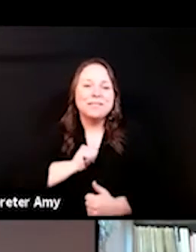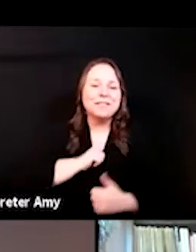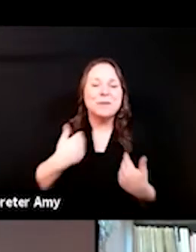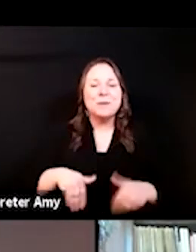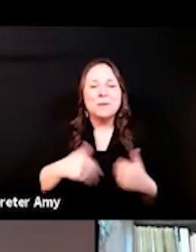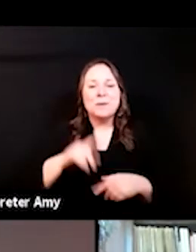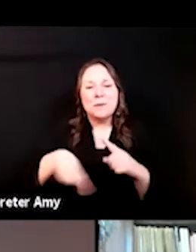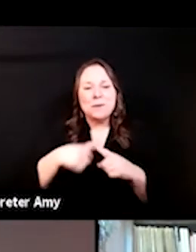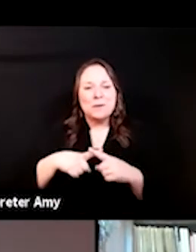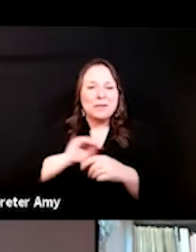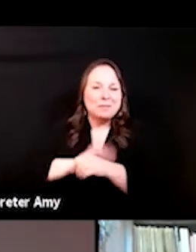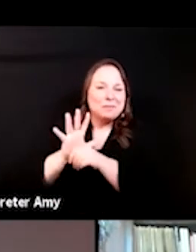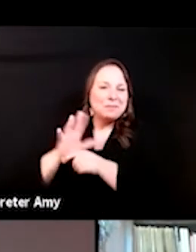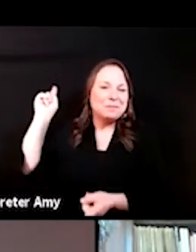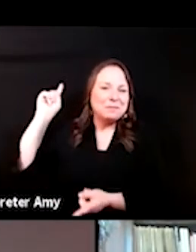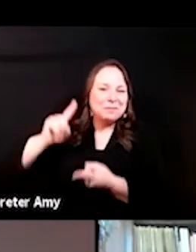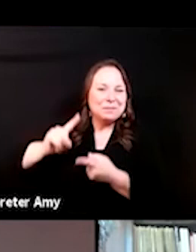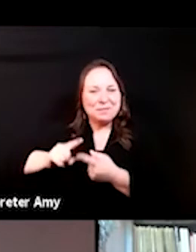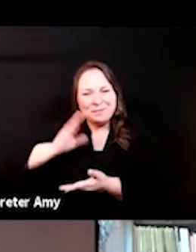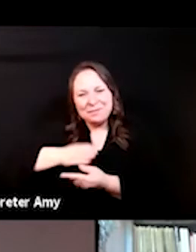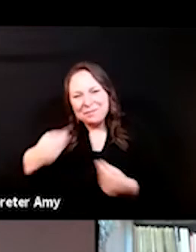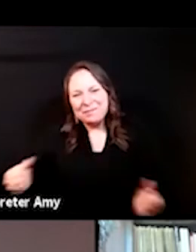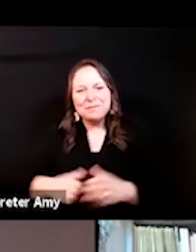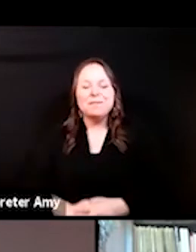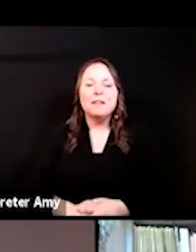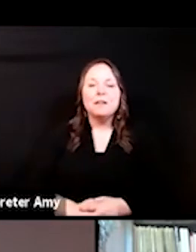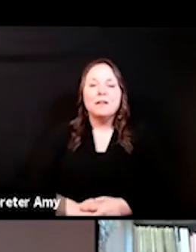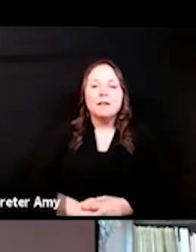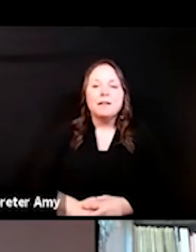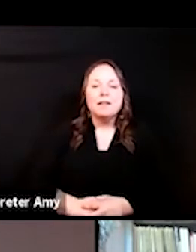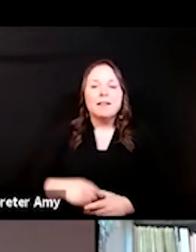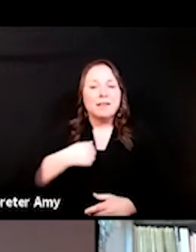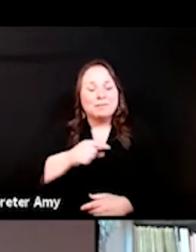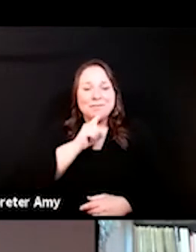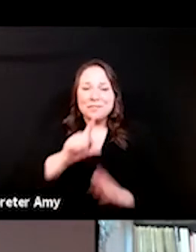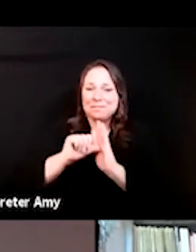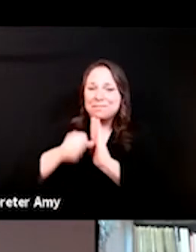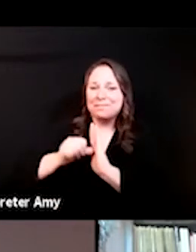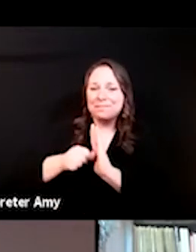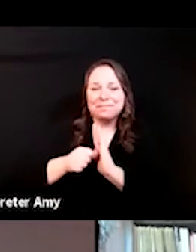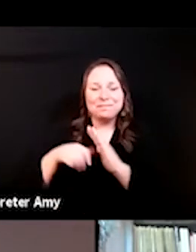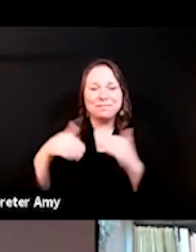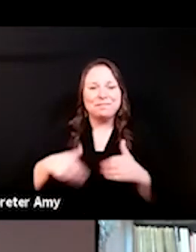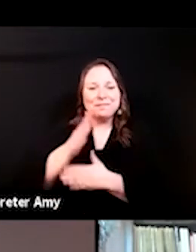LOOKING FORWARD TO, KIND OF AS THE PANDEMIC STARTS TO SLOWLY RESOLVE. I THINK I'LL JUST REALLY REITERATE, YOU KNOW,